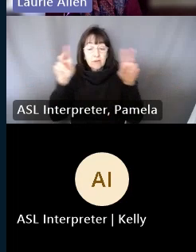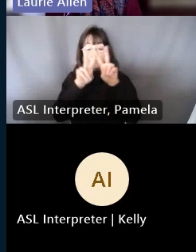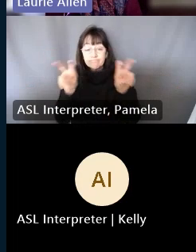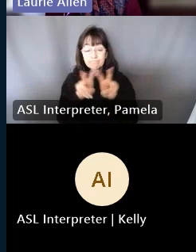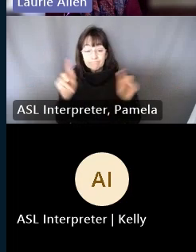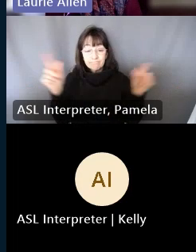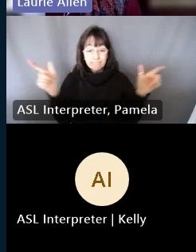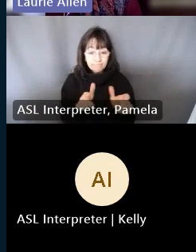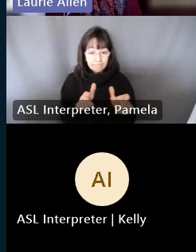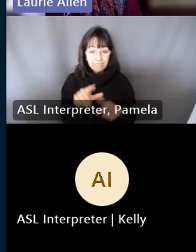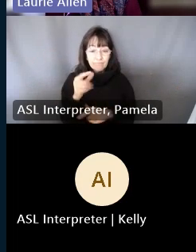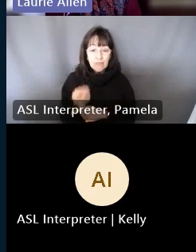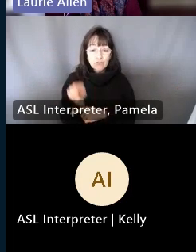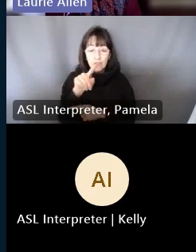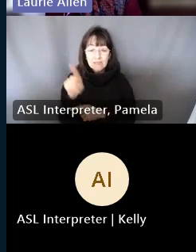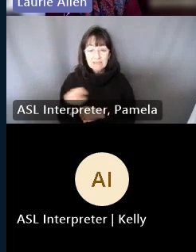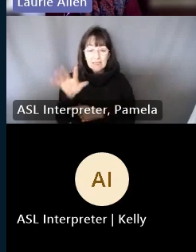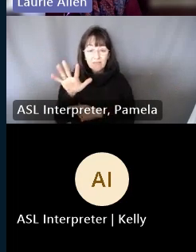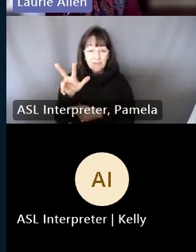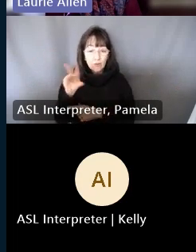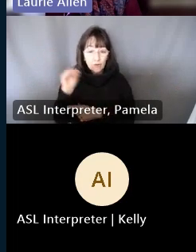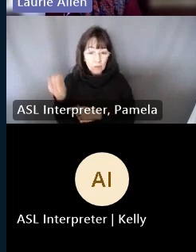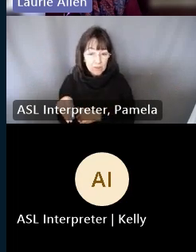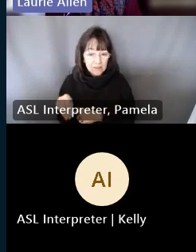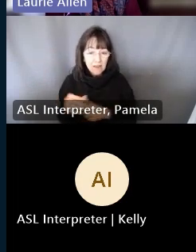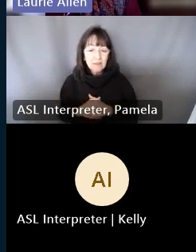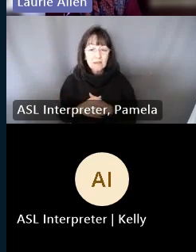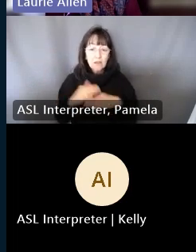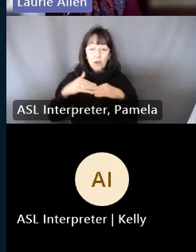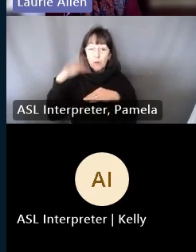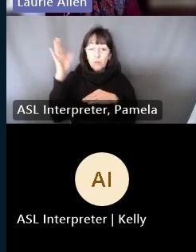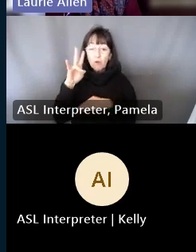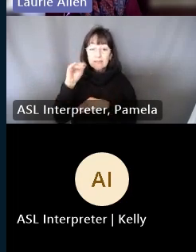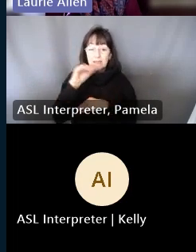Gen Alpha, more than 70% of people identify as neurodivergent.